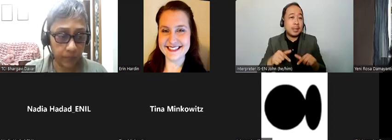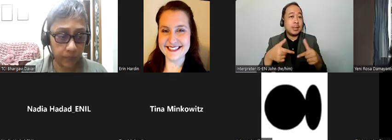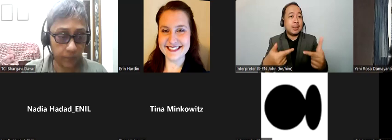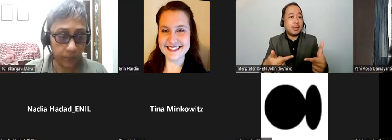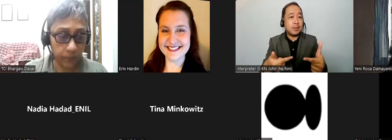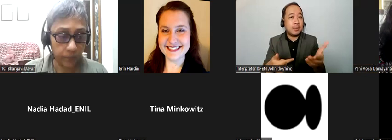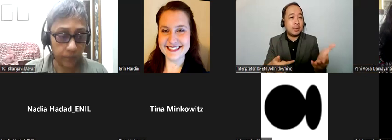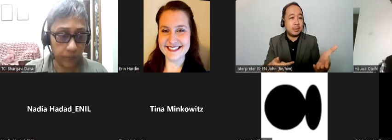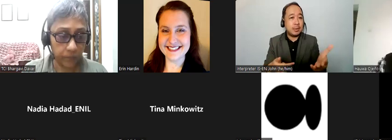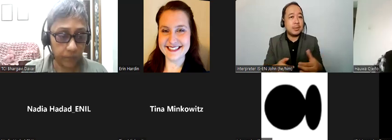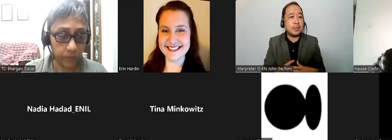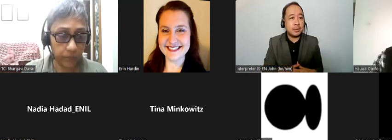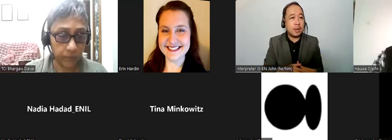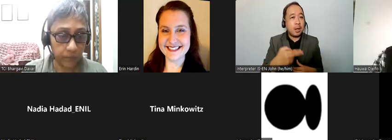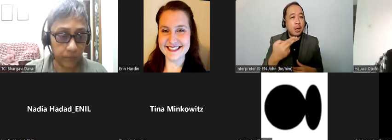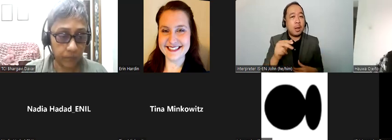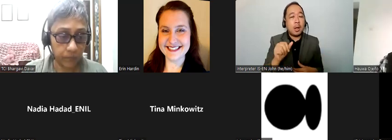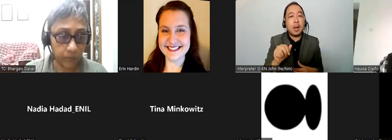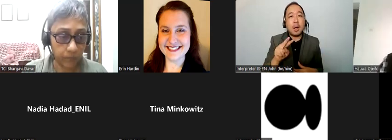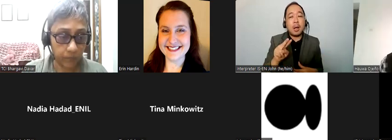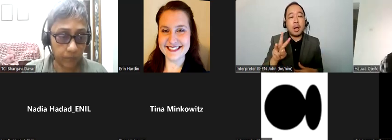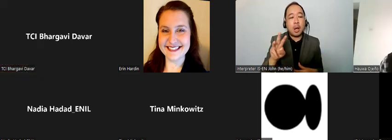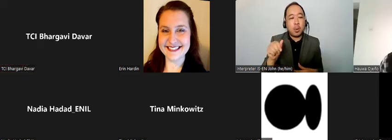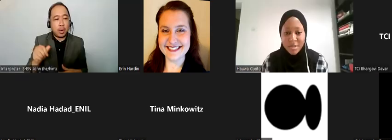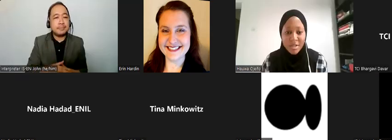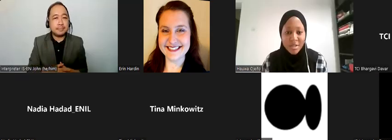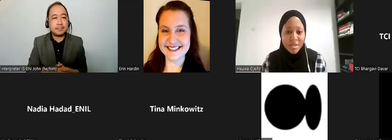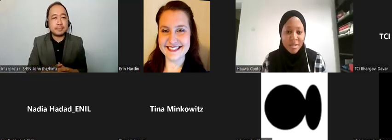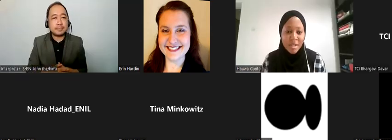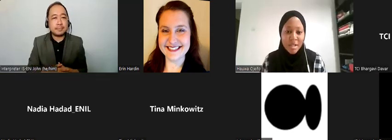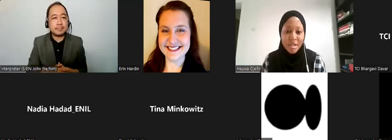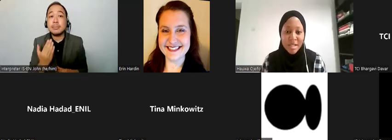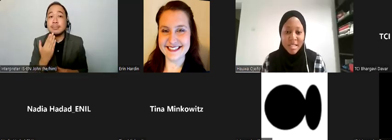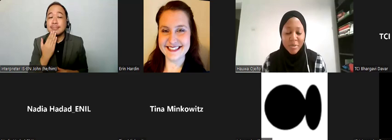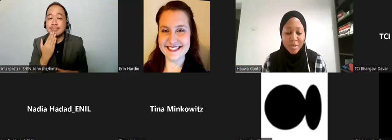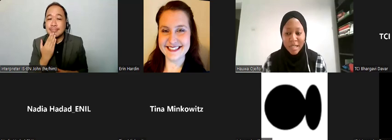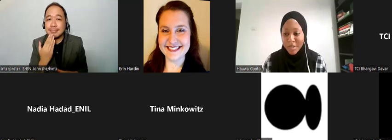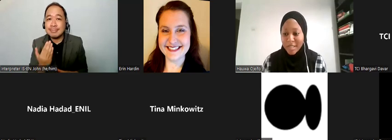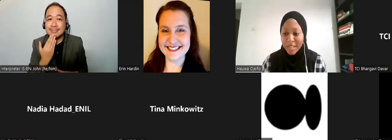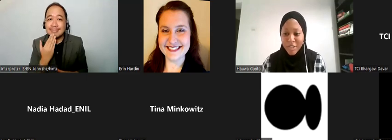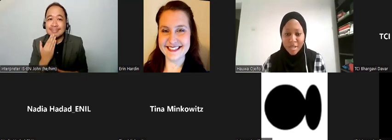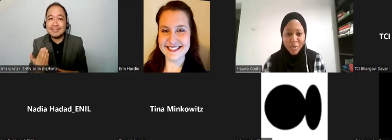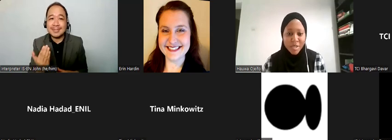thank you very much and thank you all to the last dialogue session it was